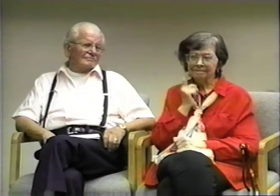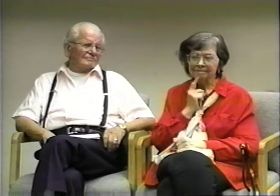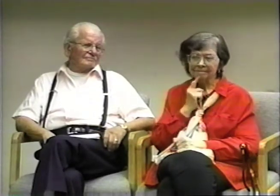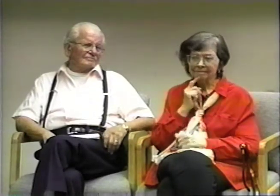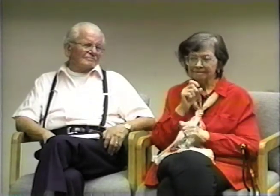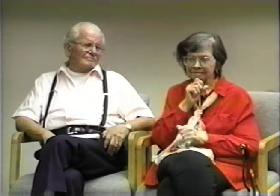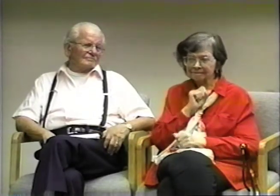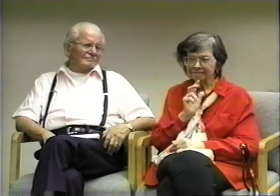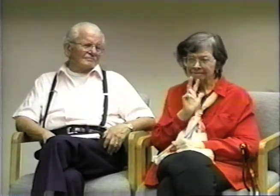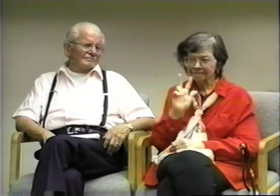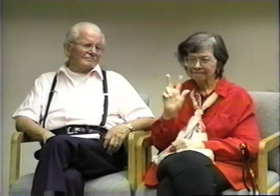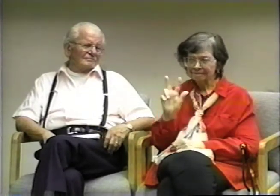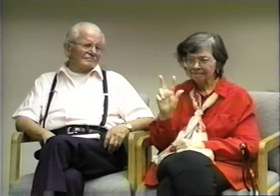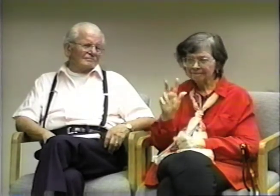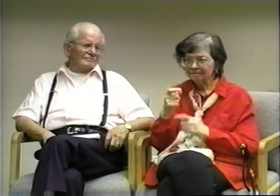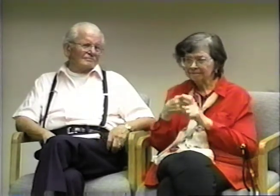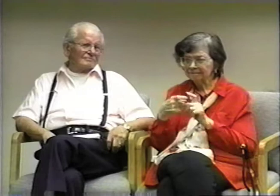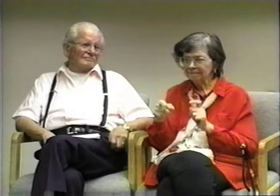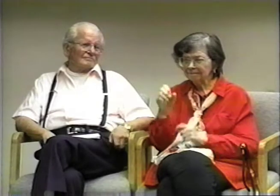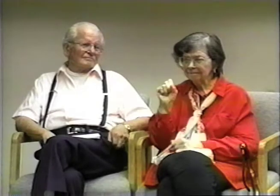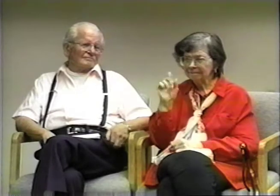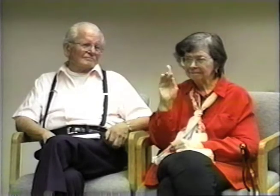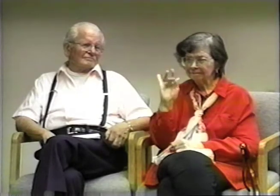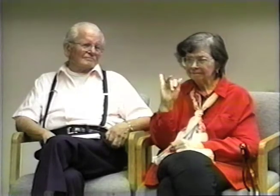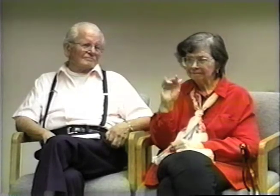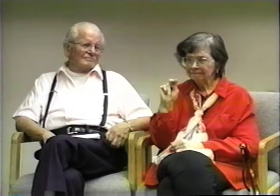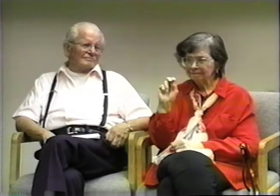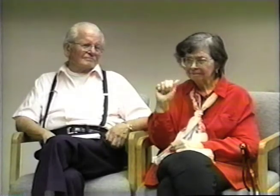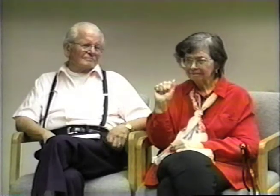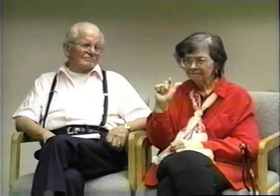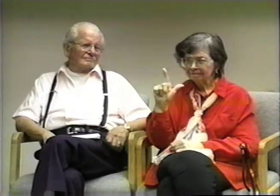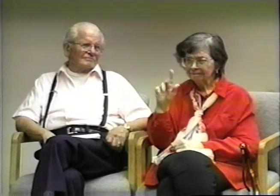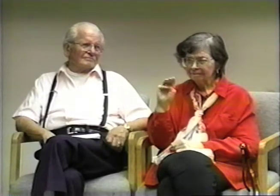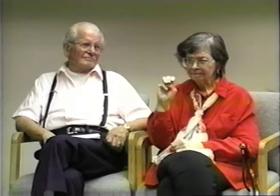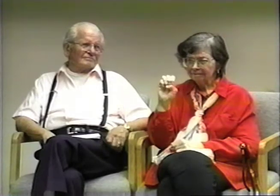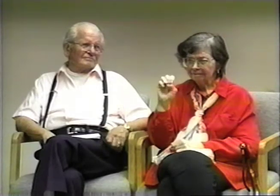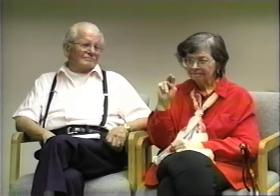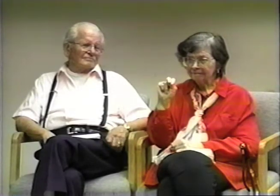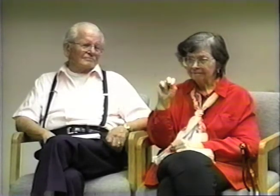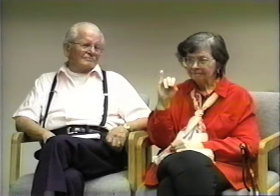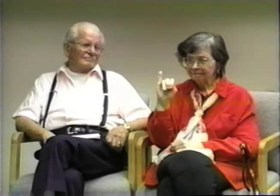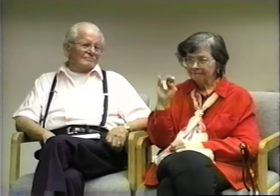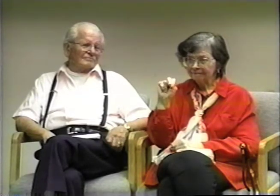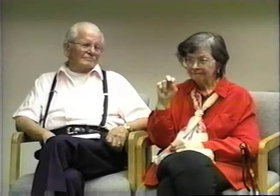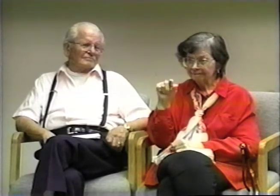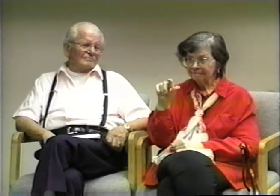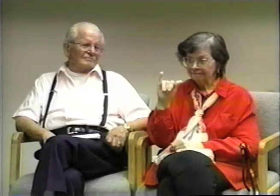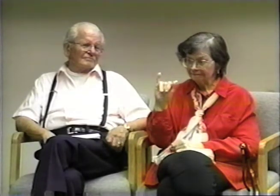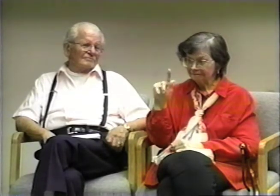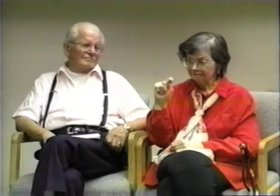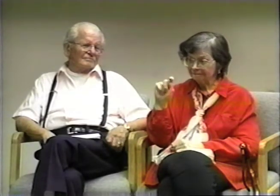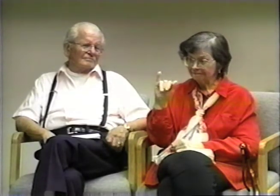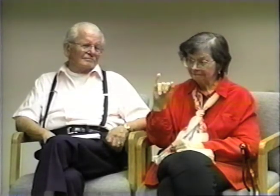Well, I became Deaf at the age of three due to spinal meningitis.